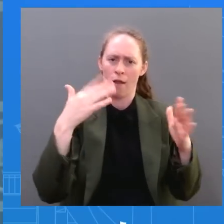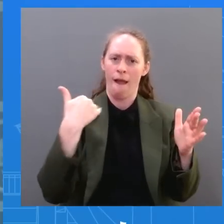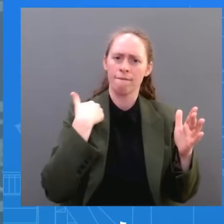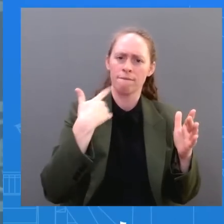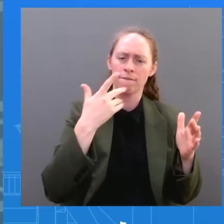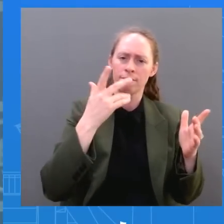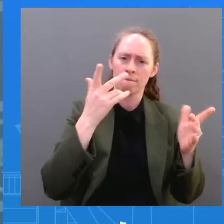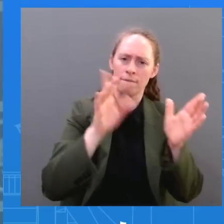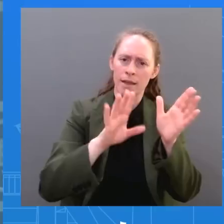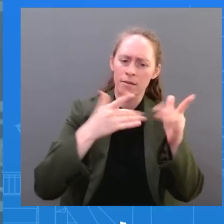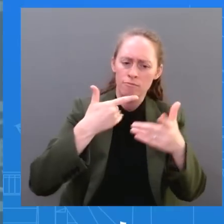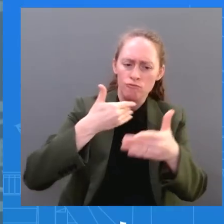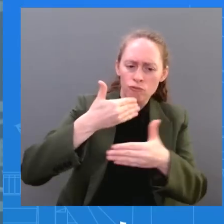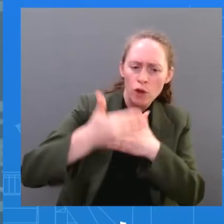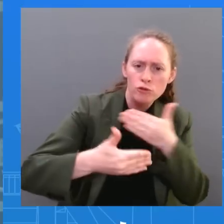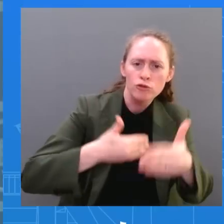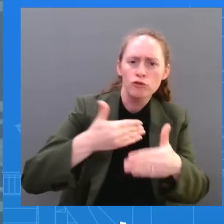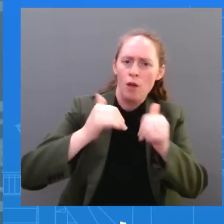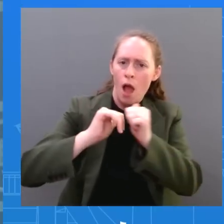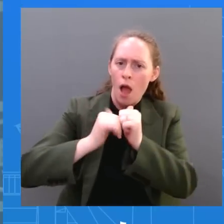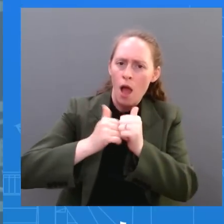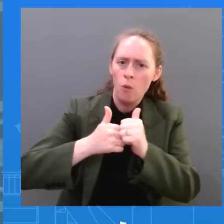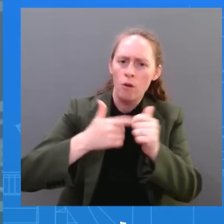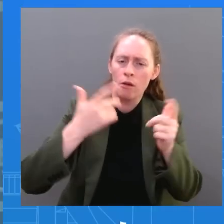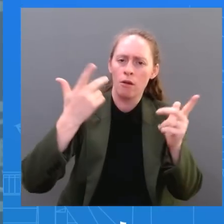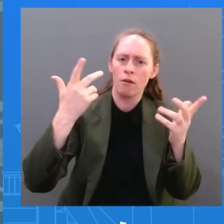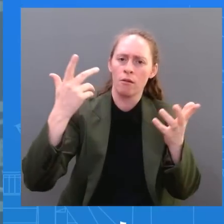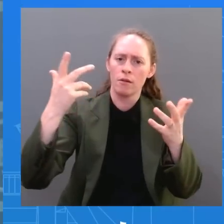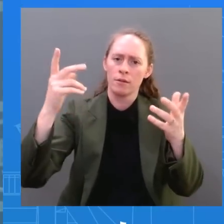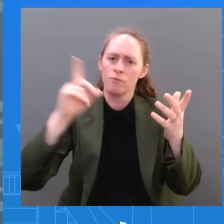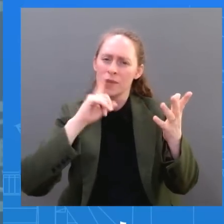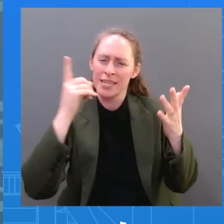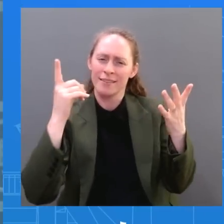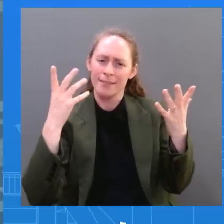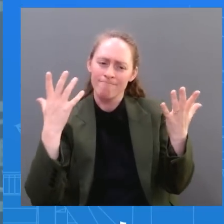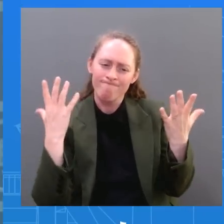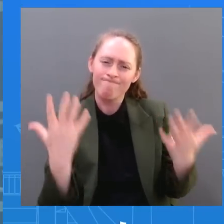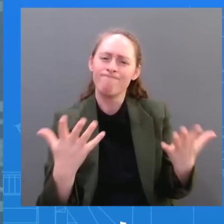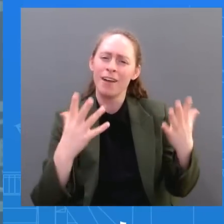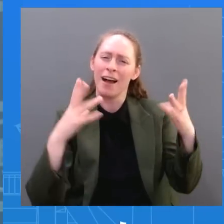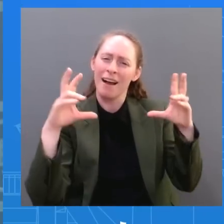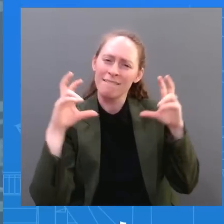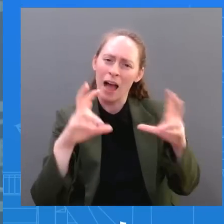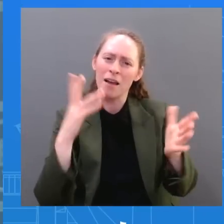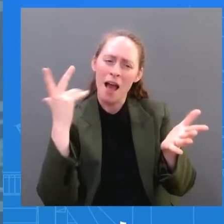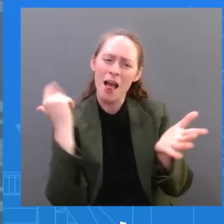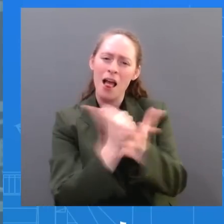their part, in bringing down the costs for the American people. That is what we're asking. Consumers should not --